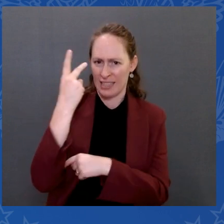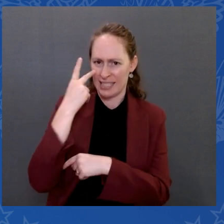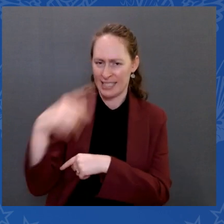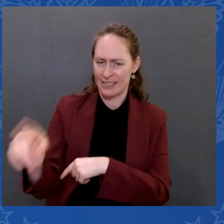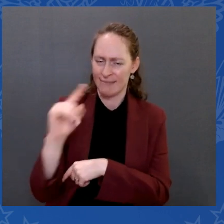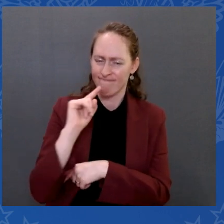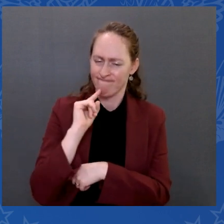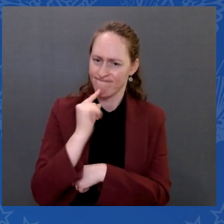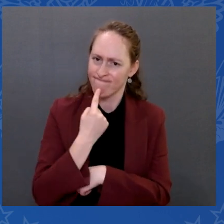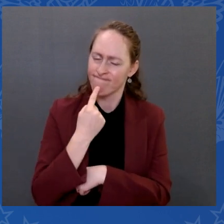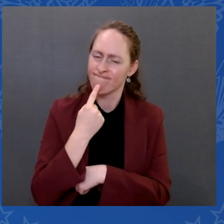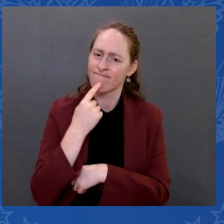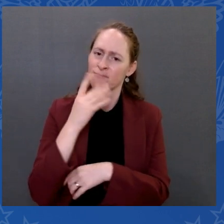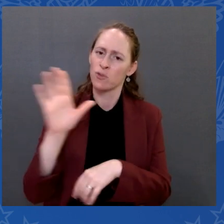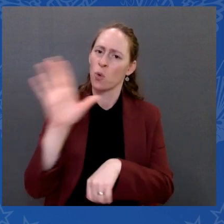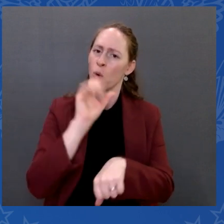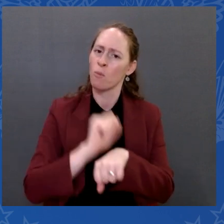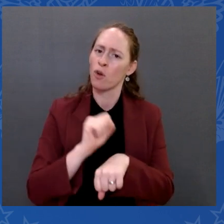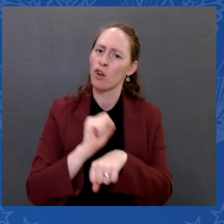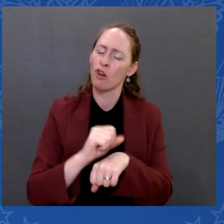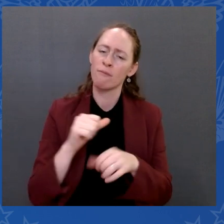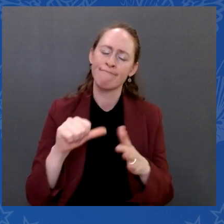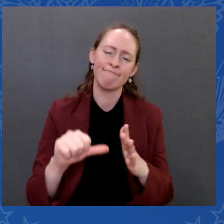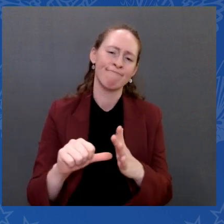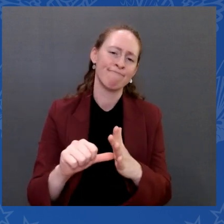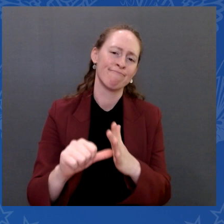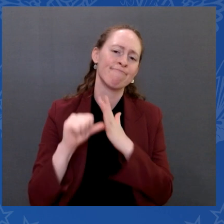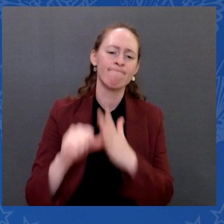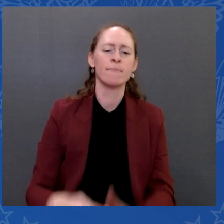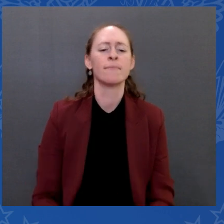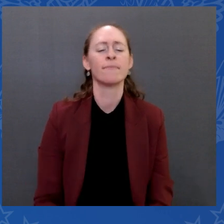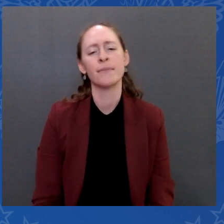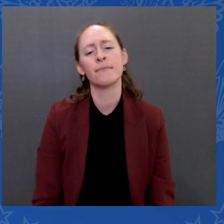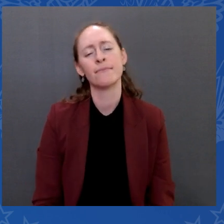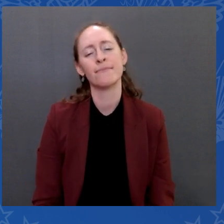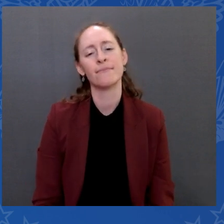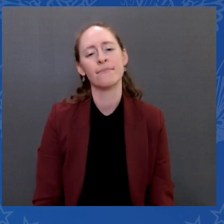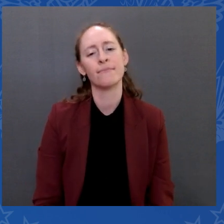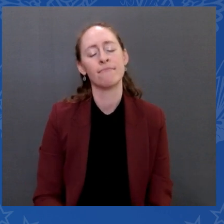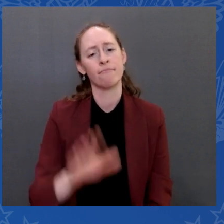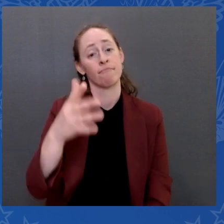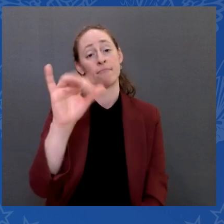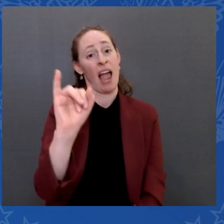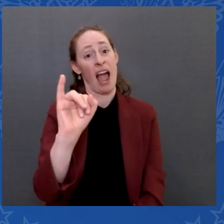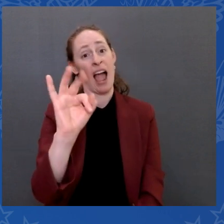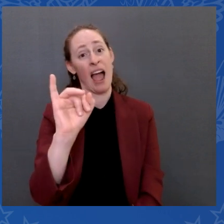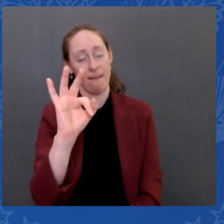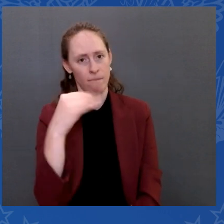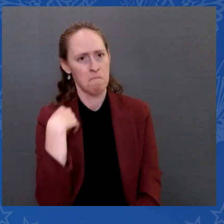how does this make a difference and how -- and how does it ensure our systems are going to stay at the leading edge?